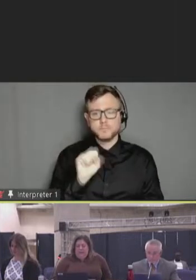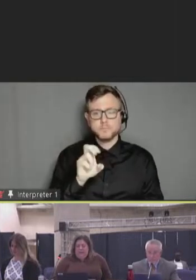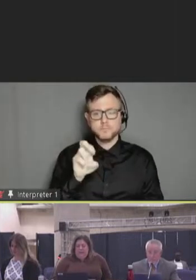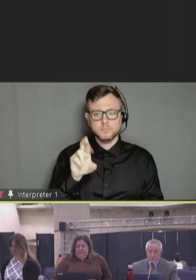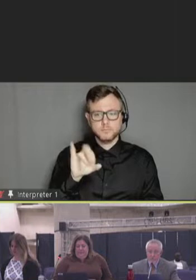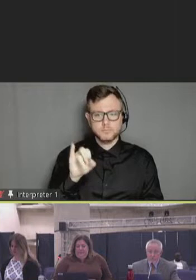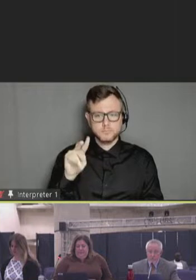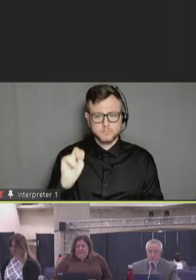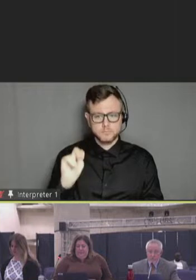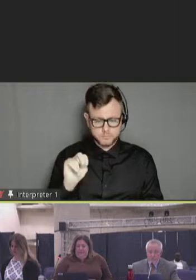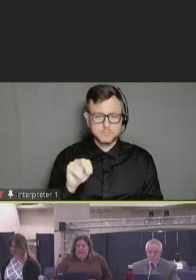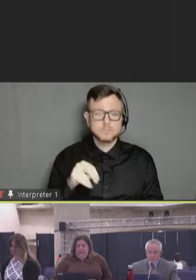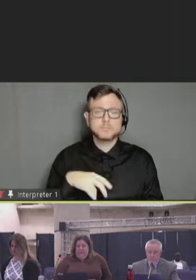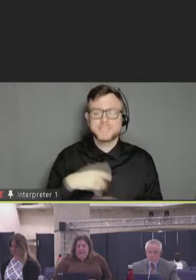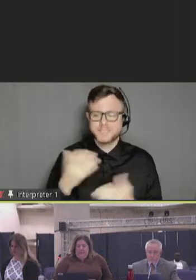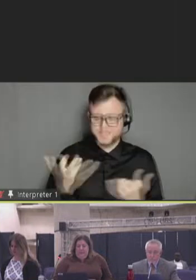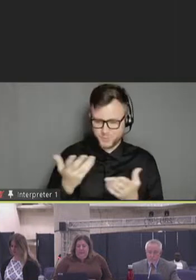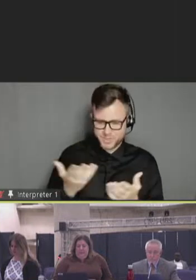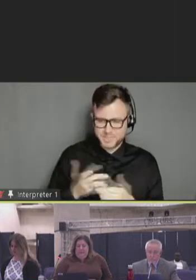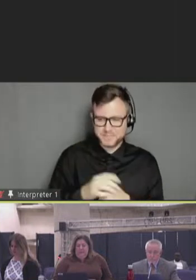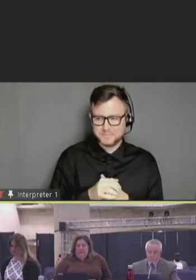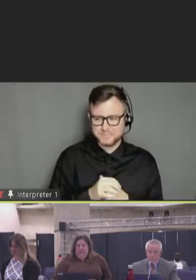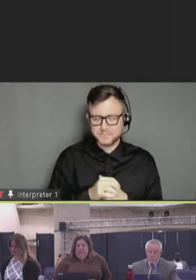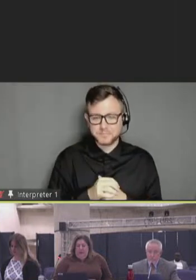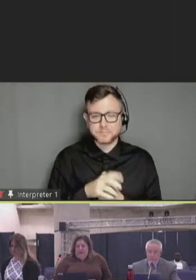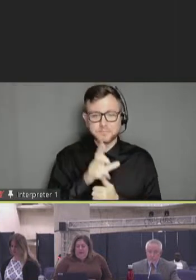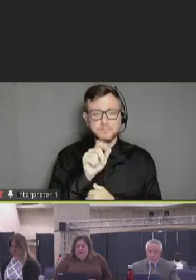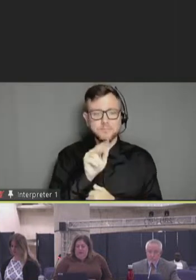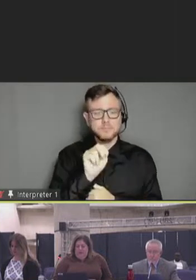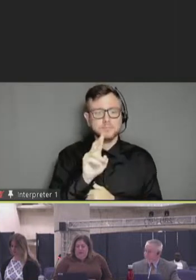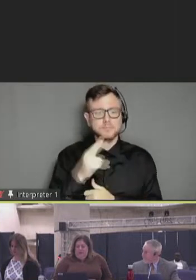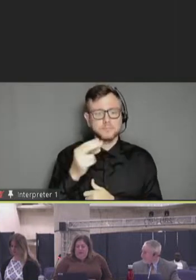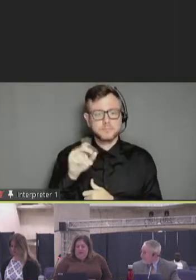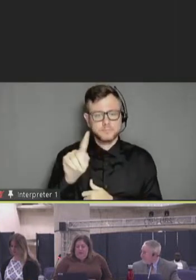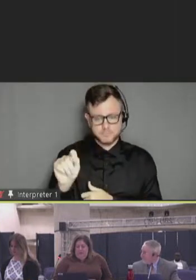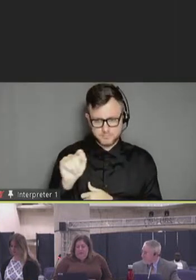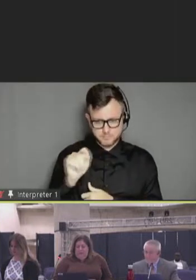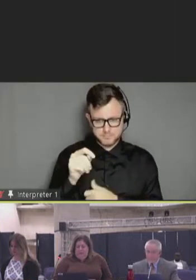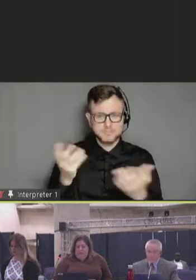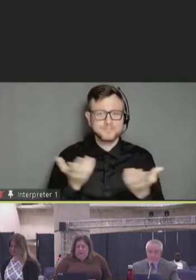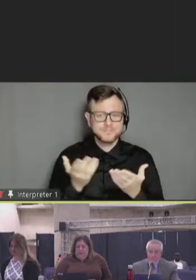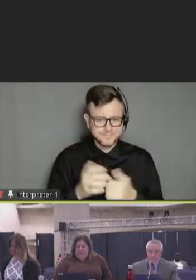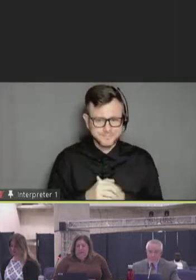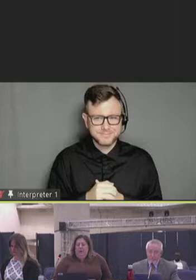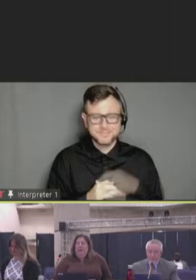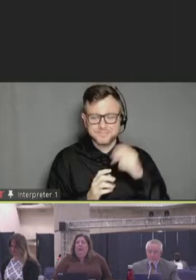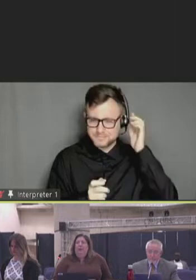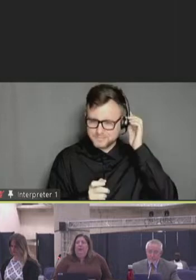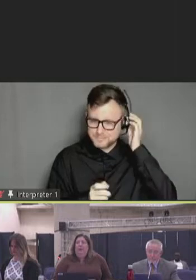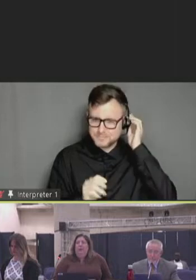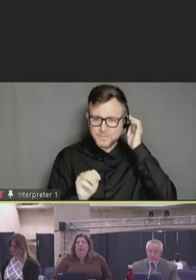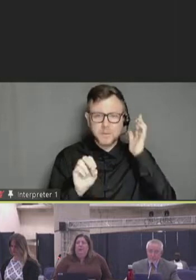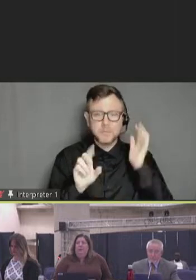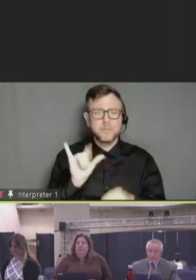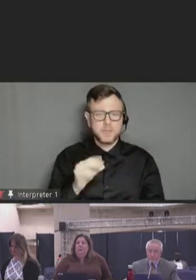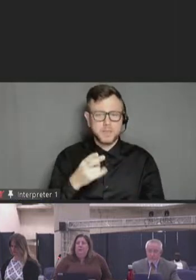Ann Aikin: Good morning. Dan Hoft? Daniel Hoft: Present. Ann Aikin: Good morning. Molly Howell? Molly Howell: Present.